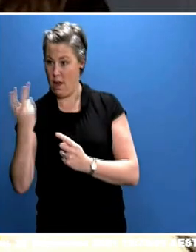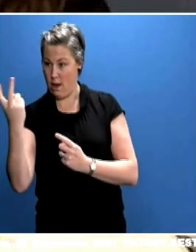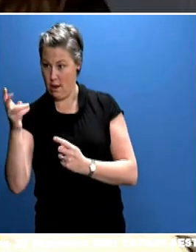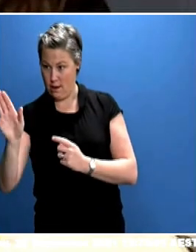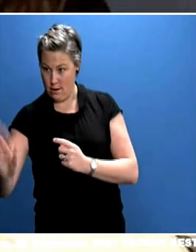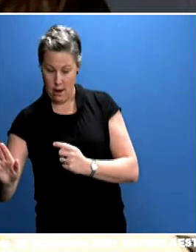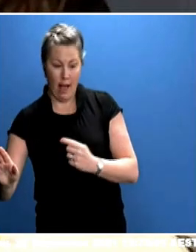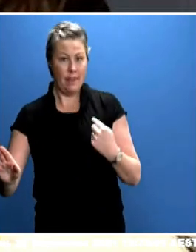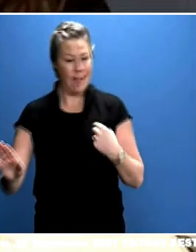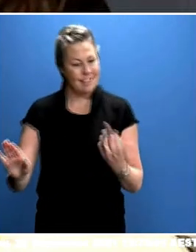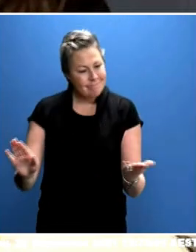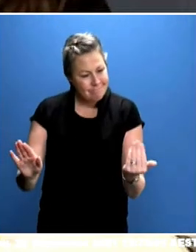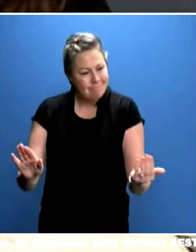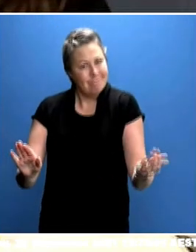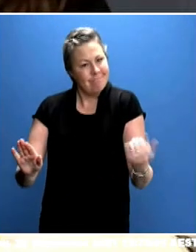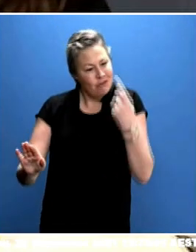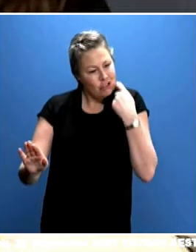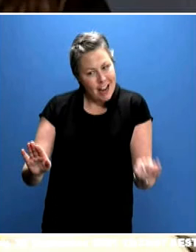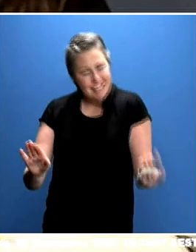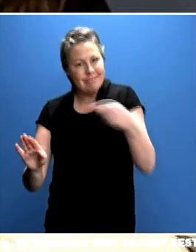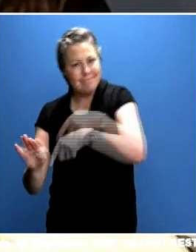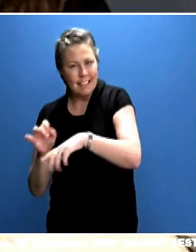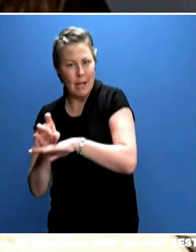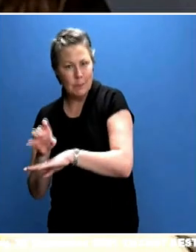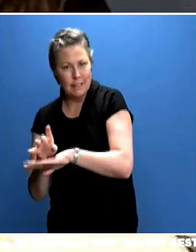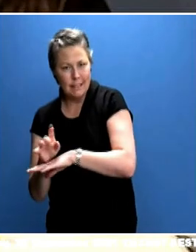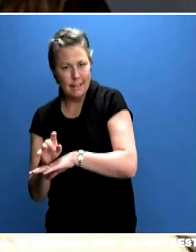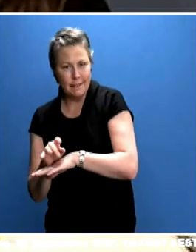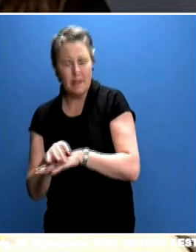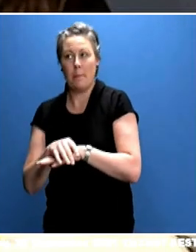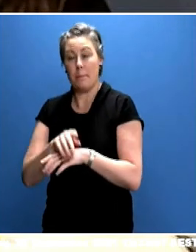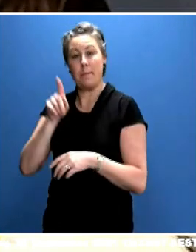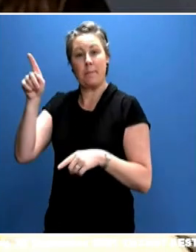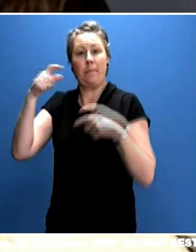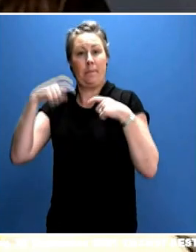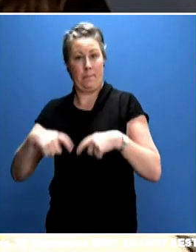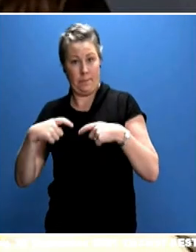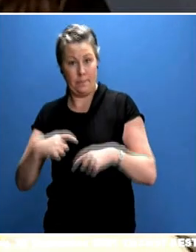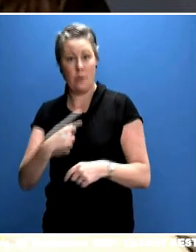supports that I was to find. I was advised by the case manager that they had received a